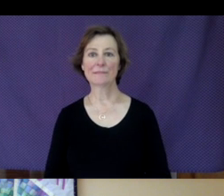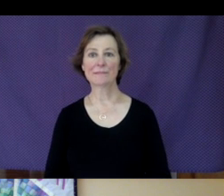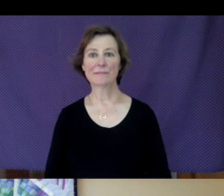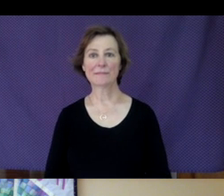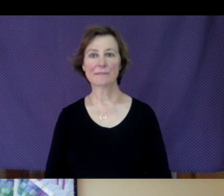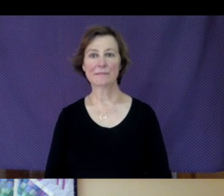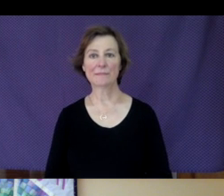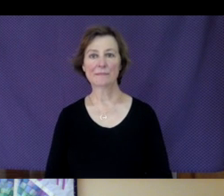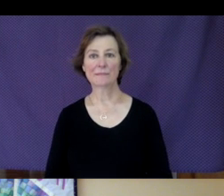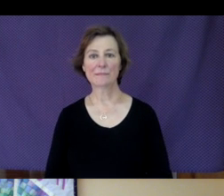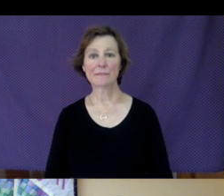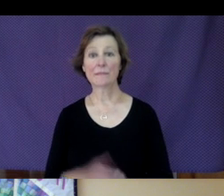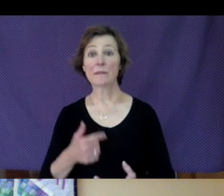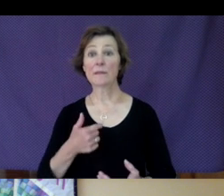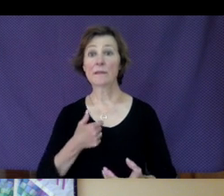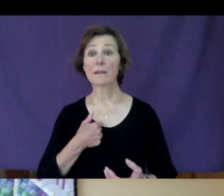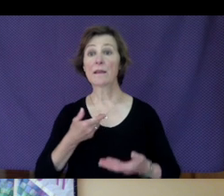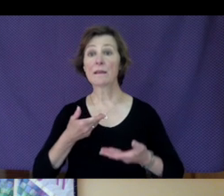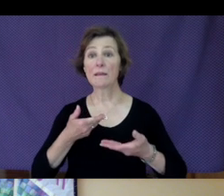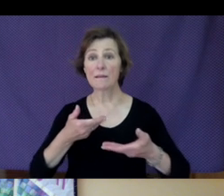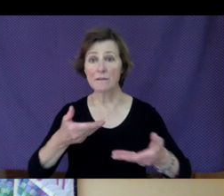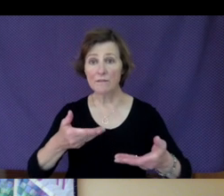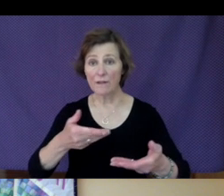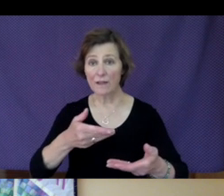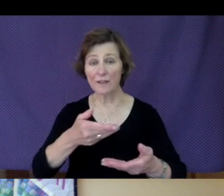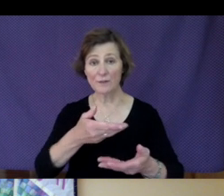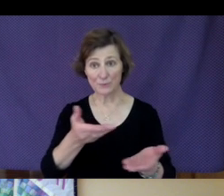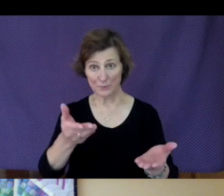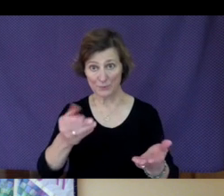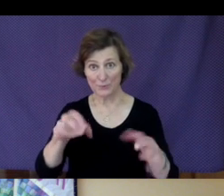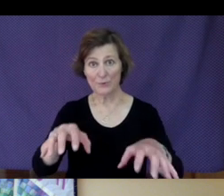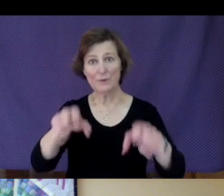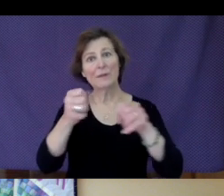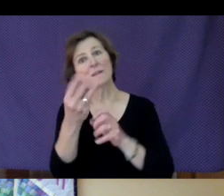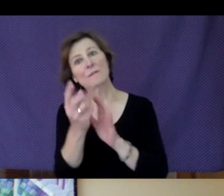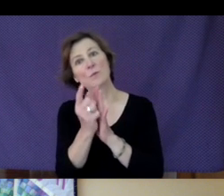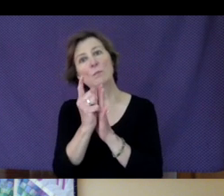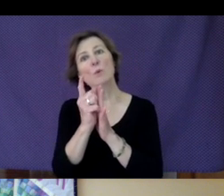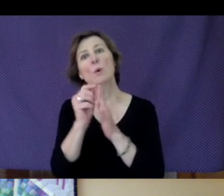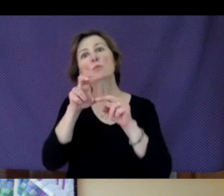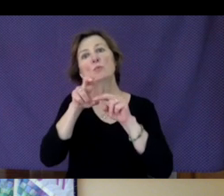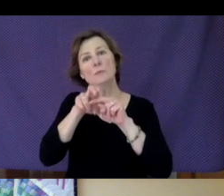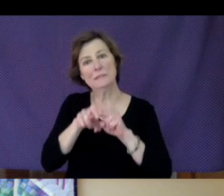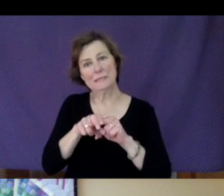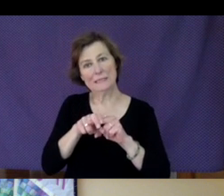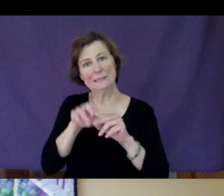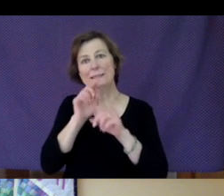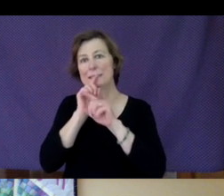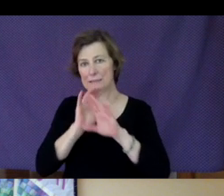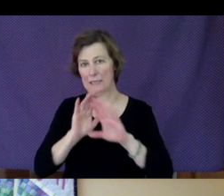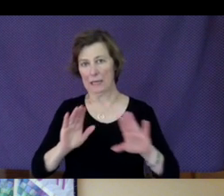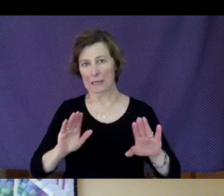I invite you to take a few moments now to sit in silence Time to look inward